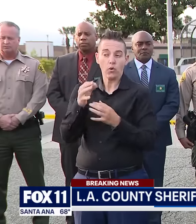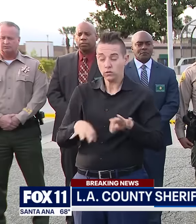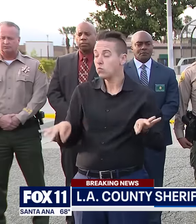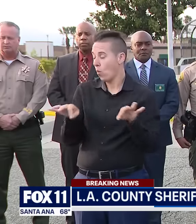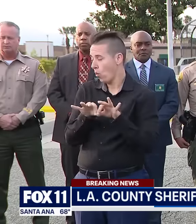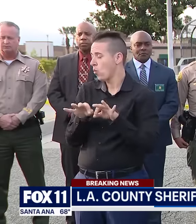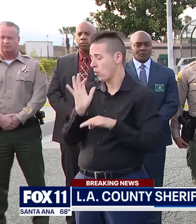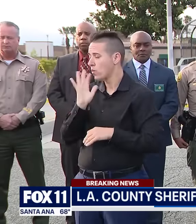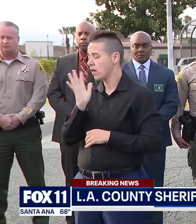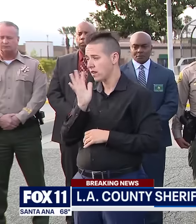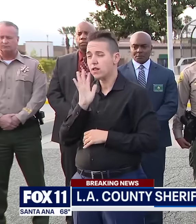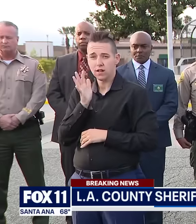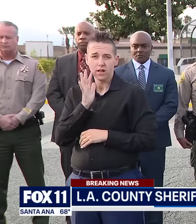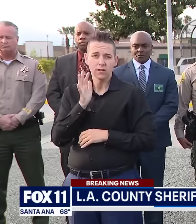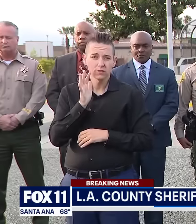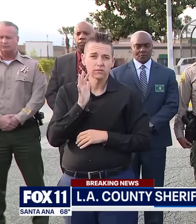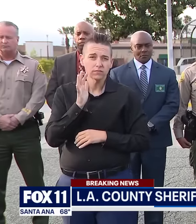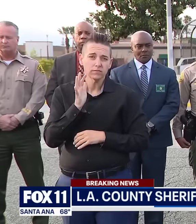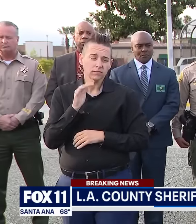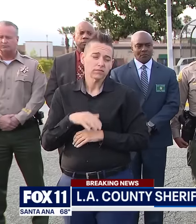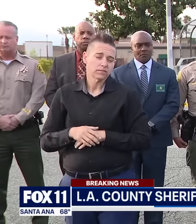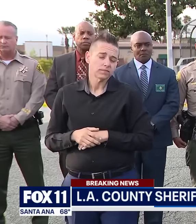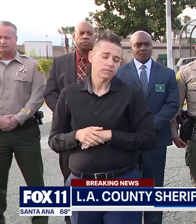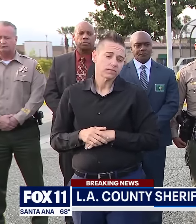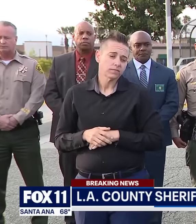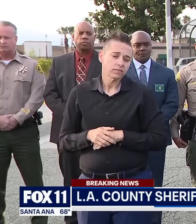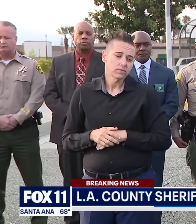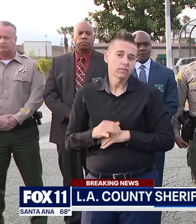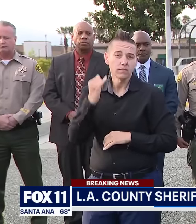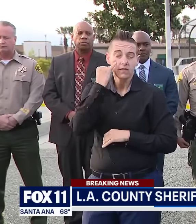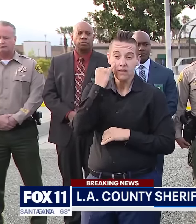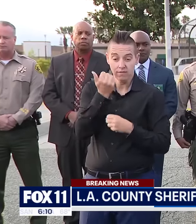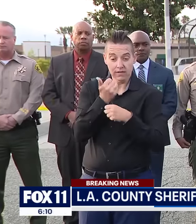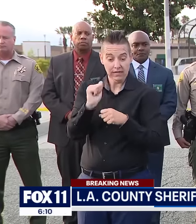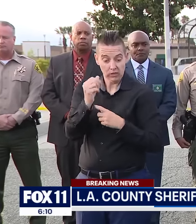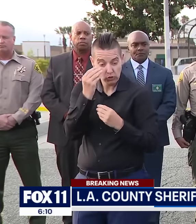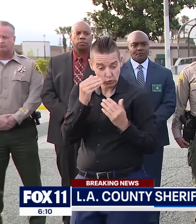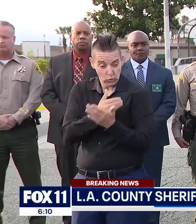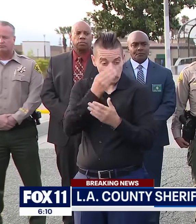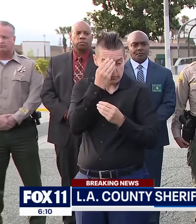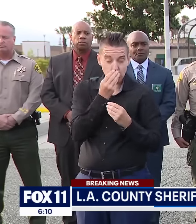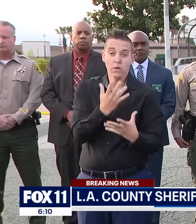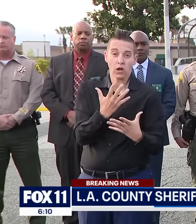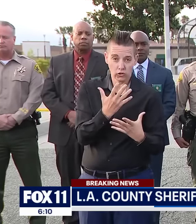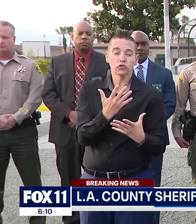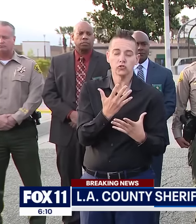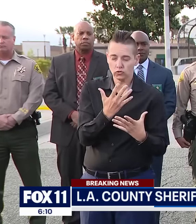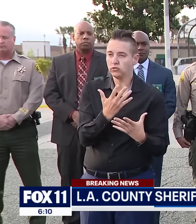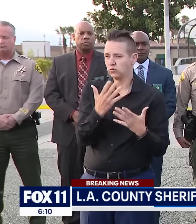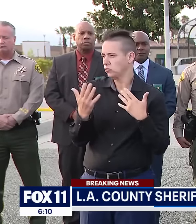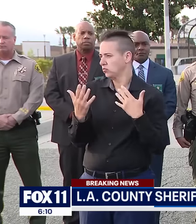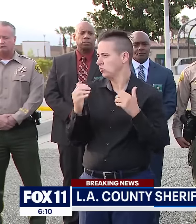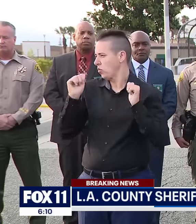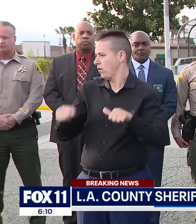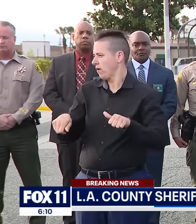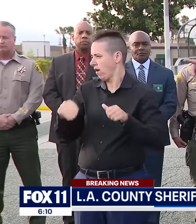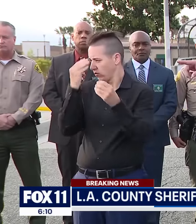police Department, we have a lot of resources on site, and we have more in route, we have a